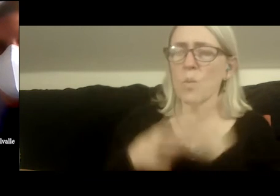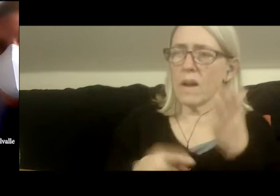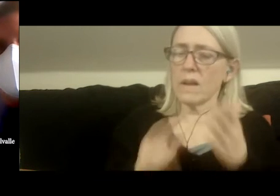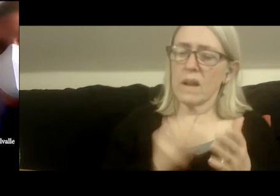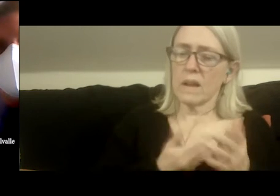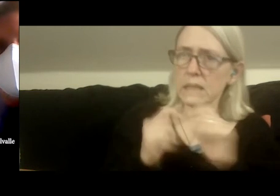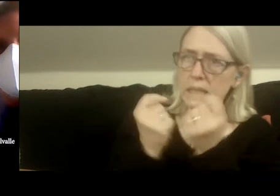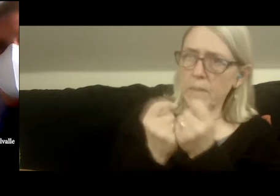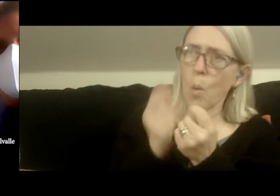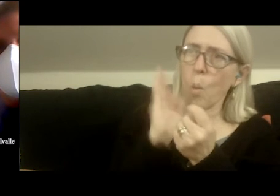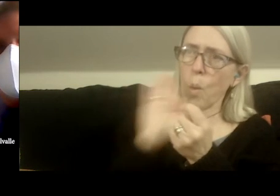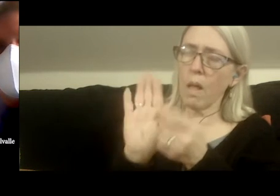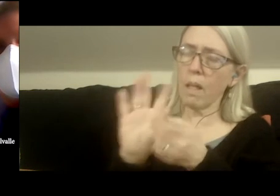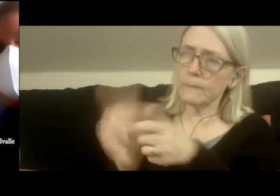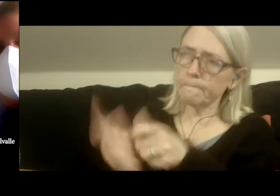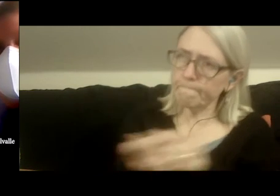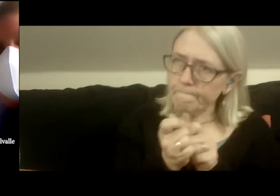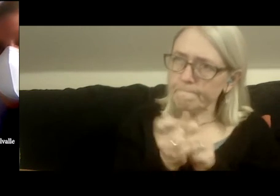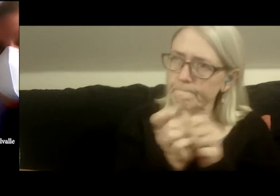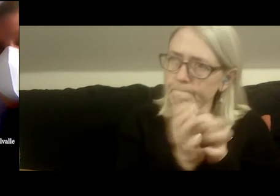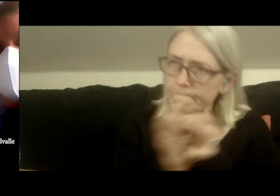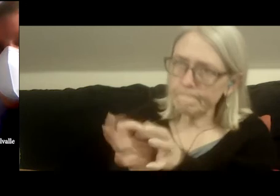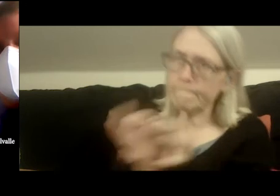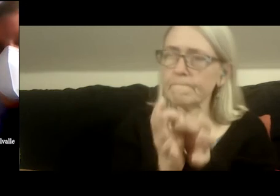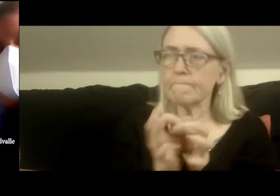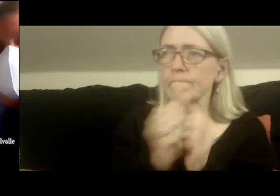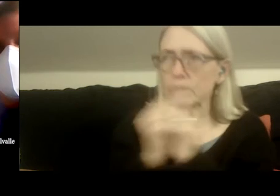and I think that's pretty much what happened last year.